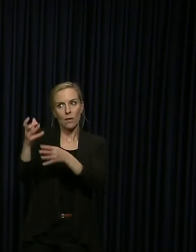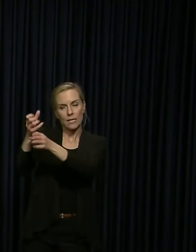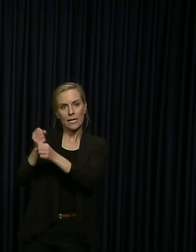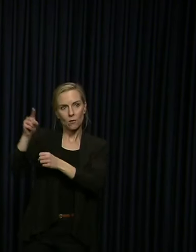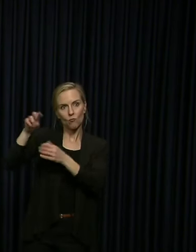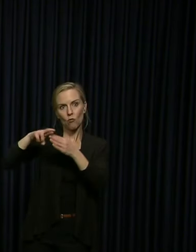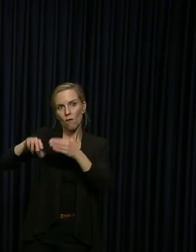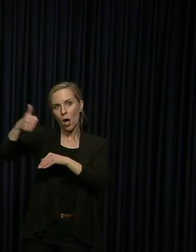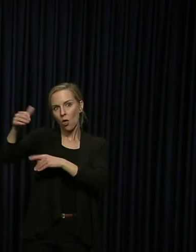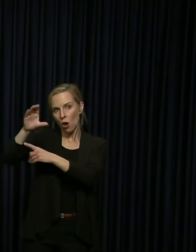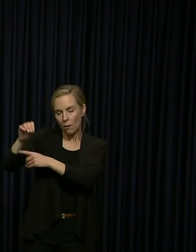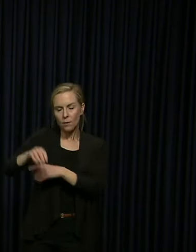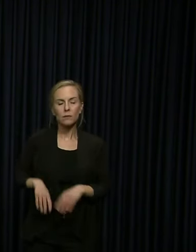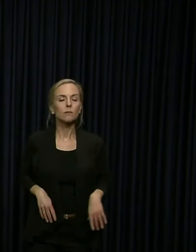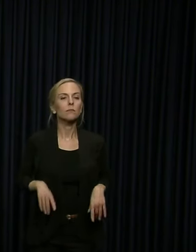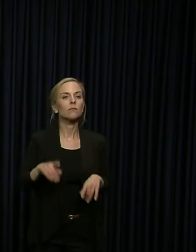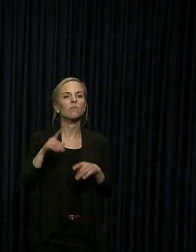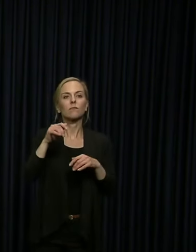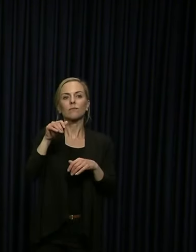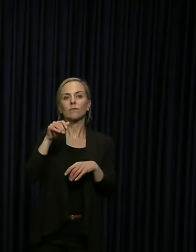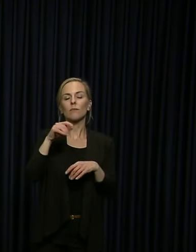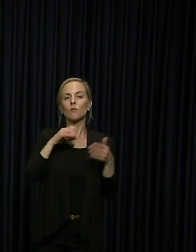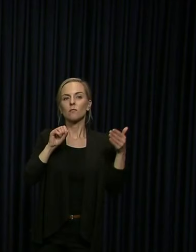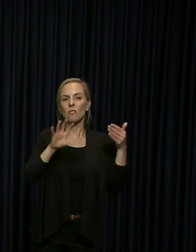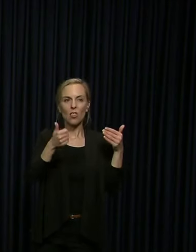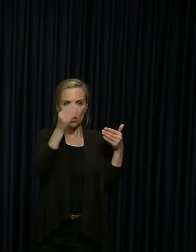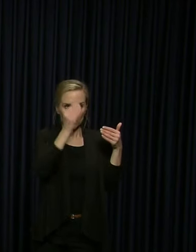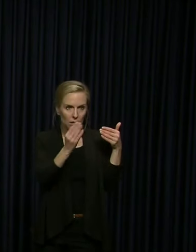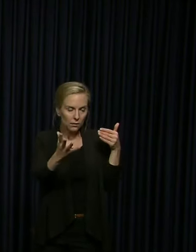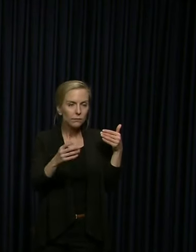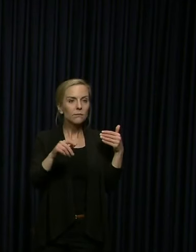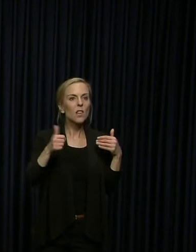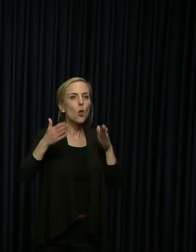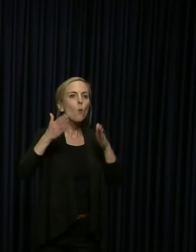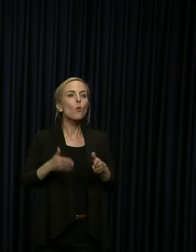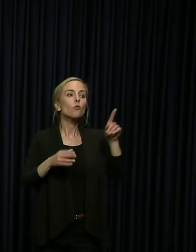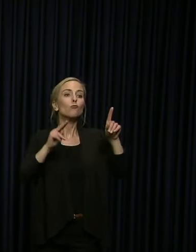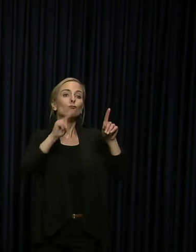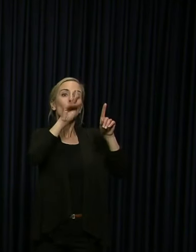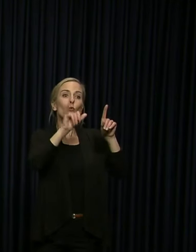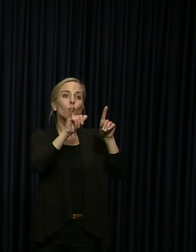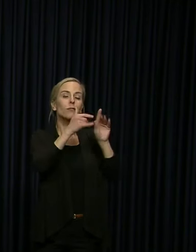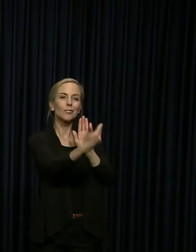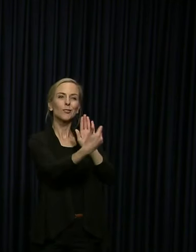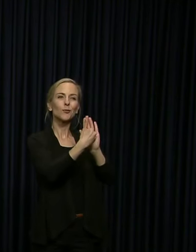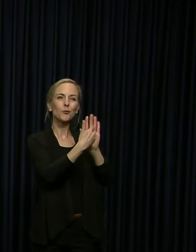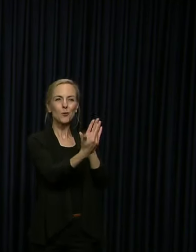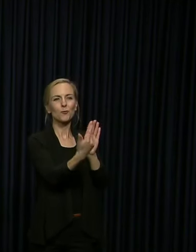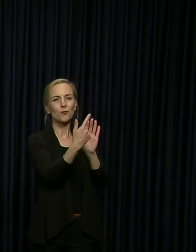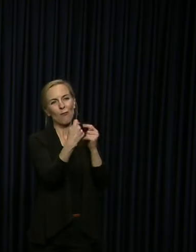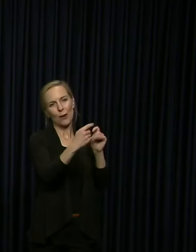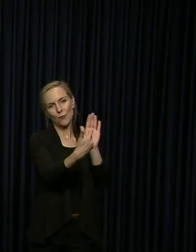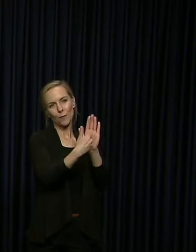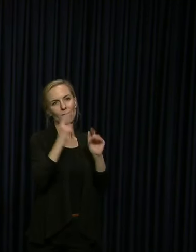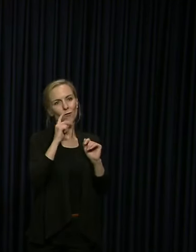CRISIS. WE DO HAVE FIVE NEW DEATHS TODAY. THOSE ARE FIVE MORE KENTUCKIANS